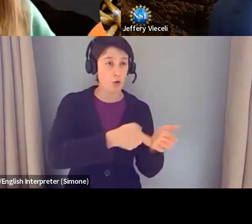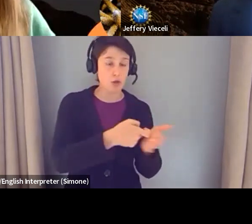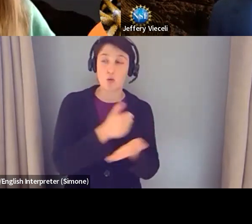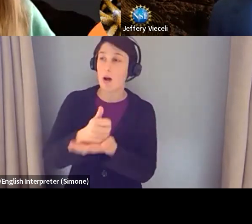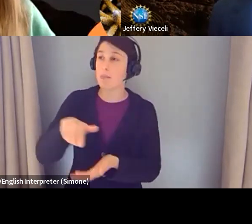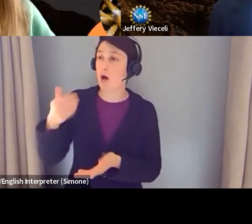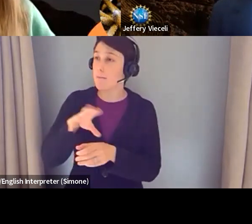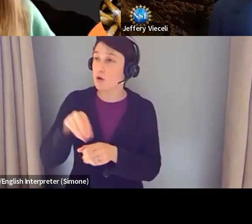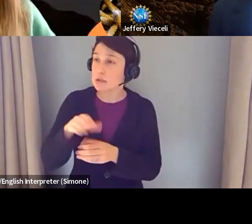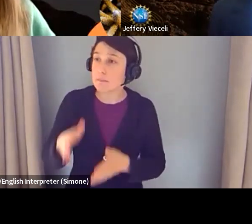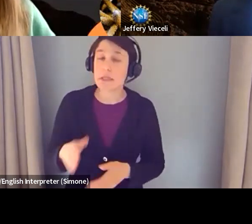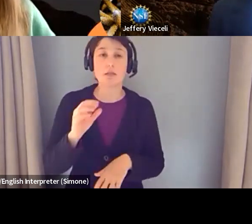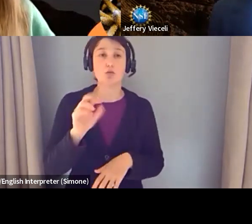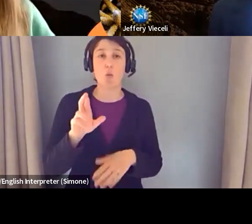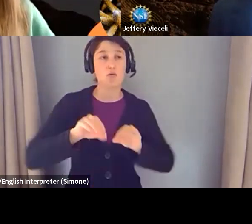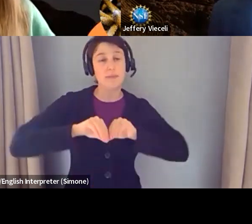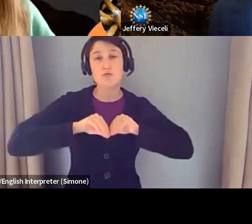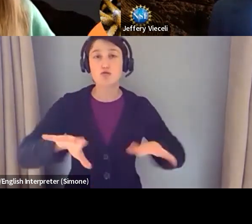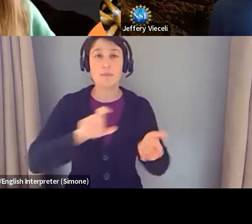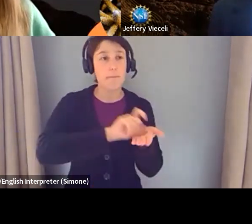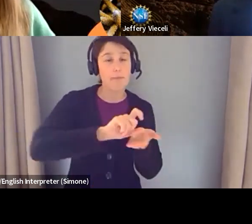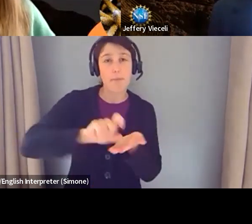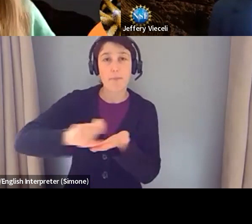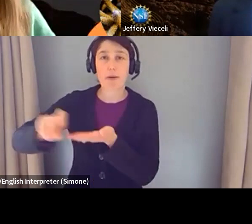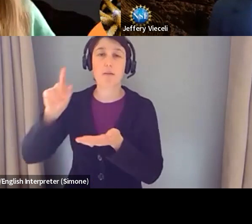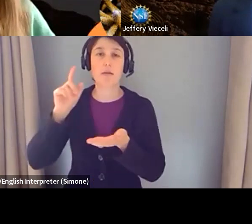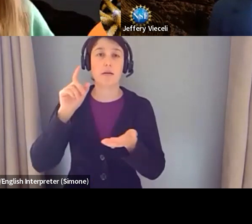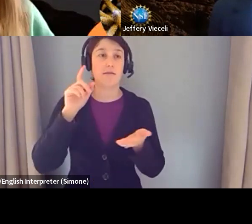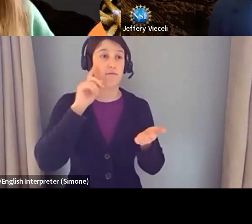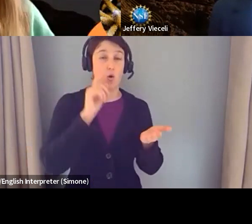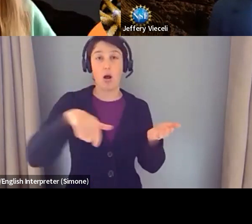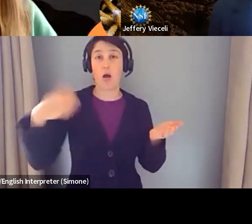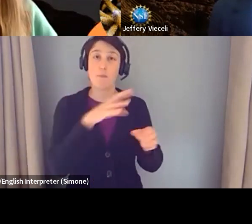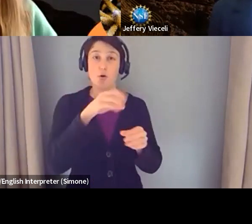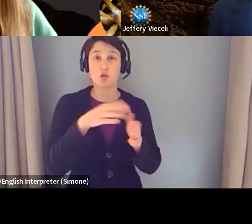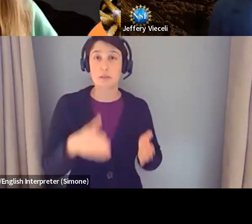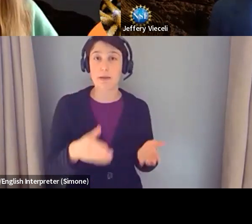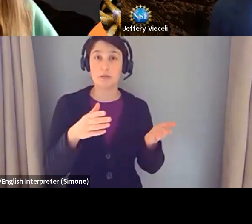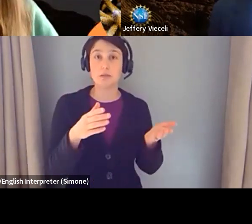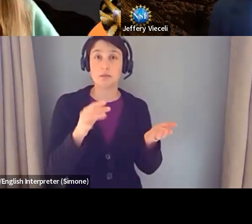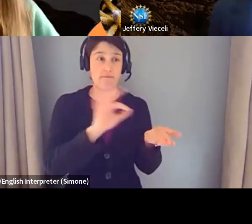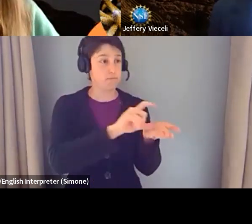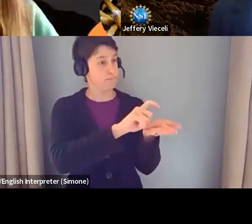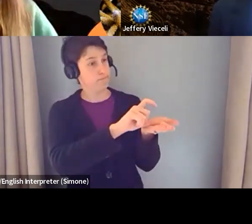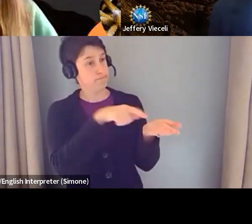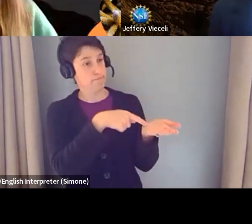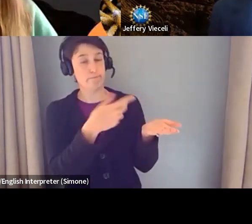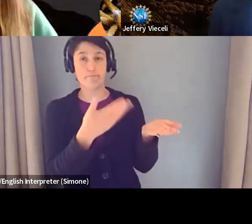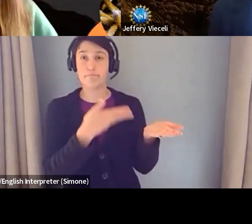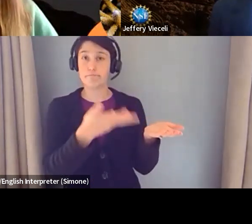or to be distributed for supplies, for example, for other participants in that category?